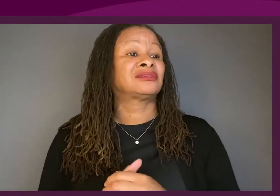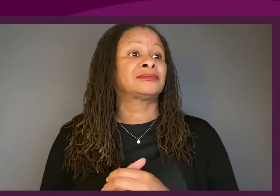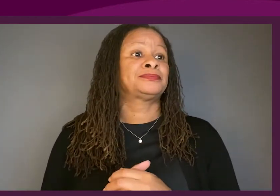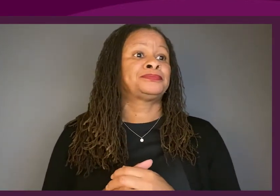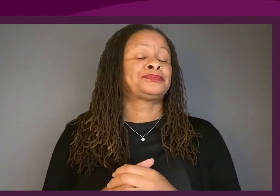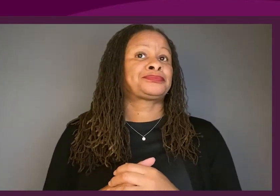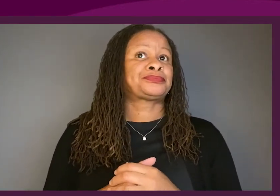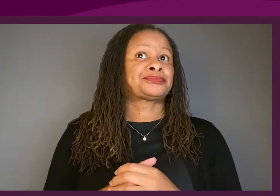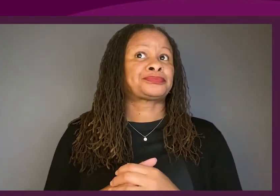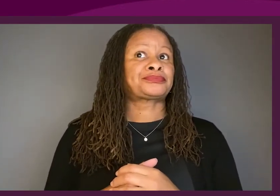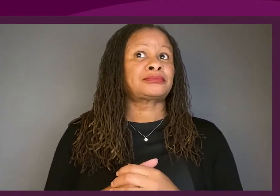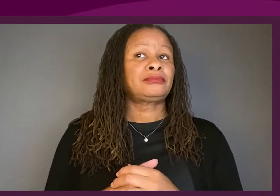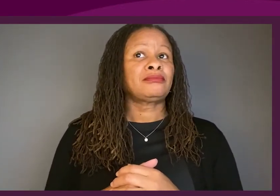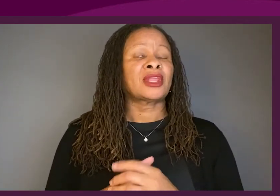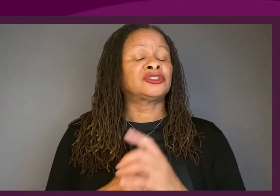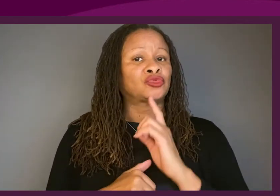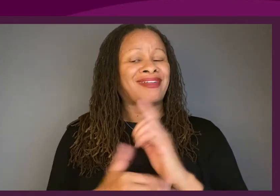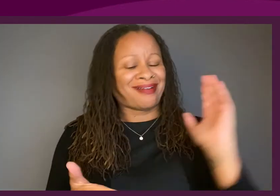people think it to be.